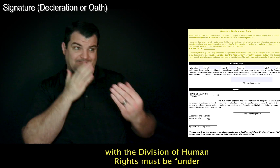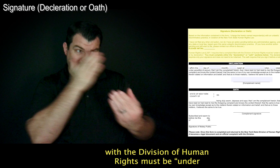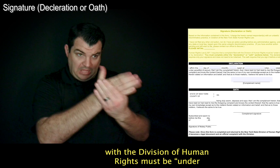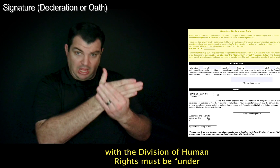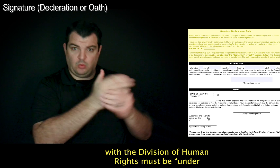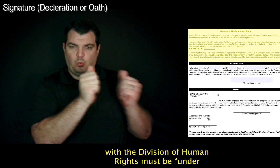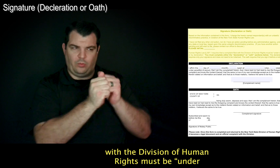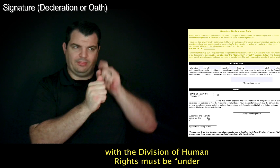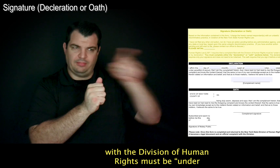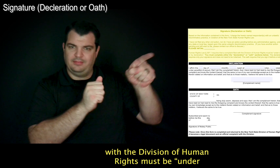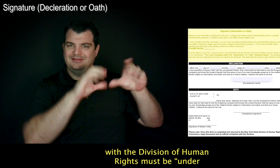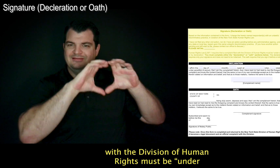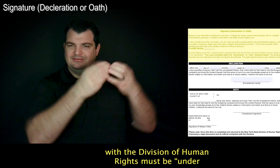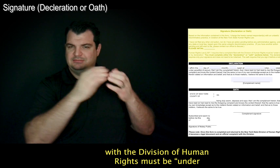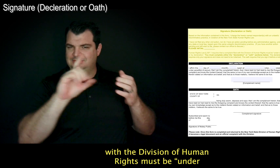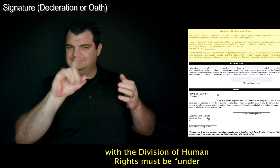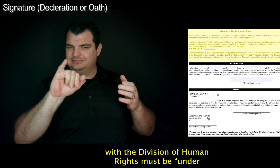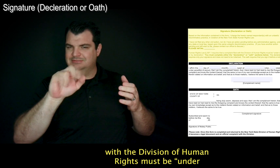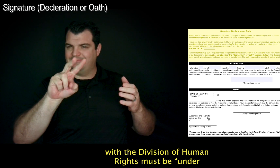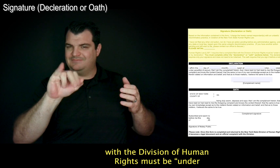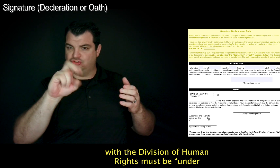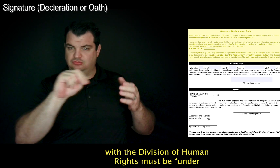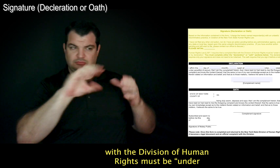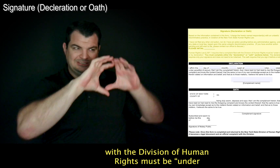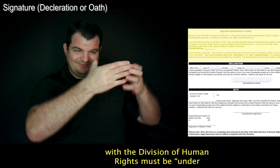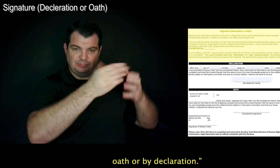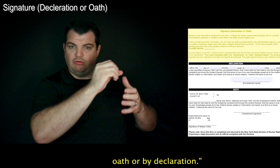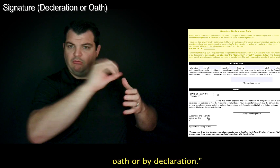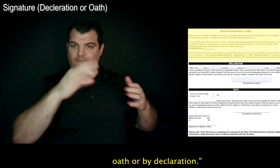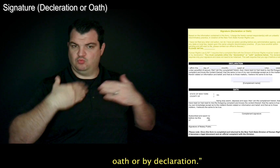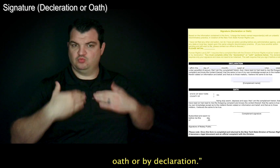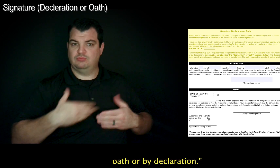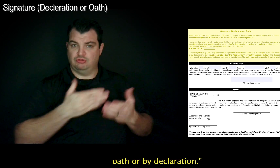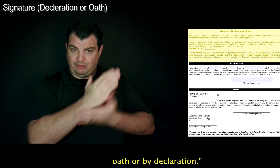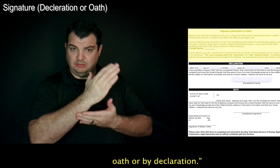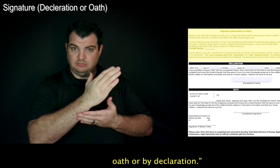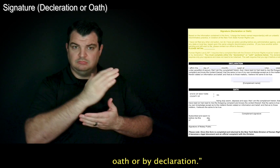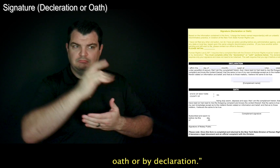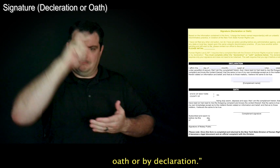with the Division of Human Rights must be “under oath or by declaration.”